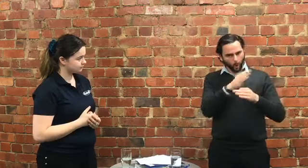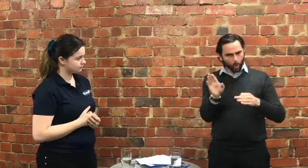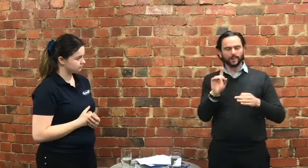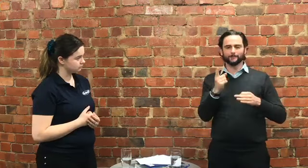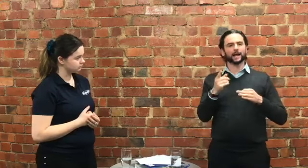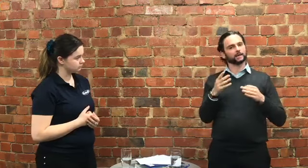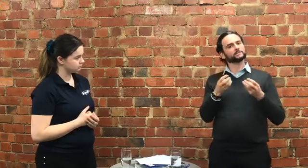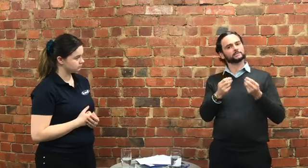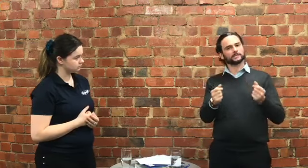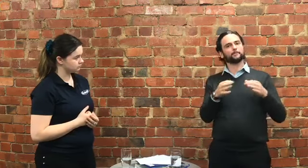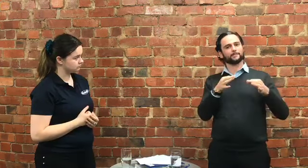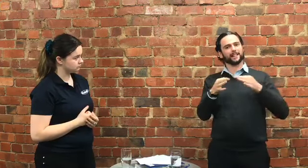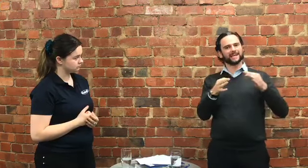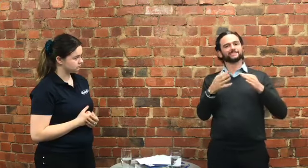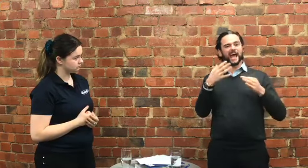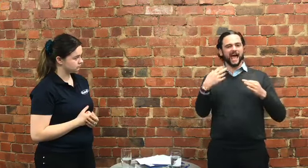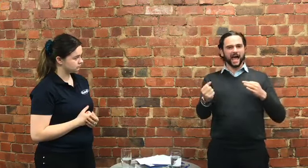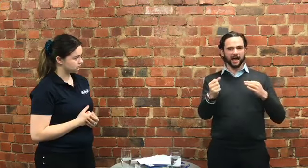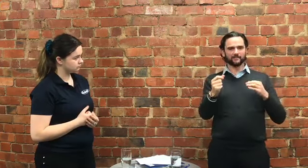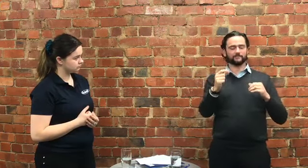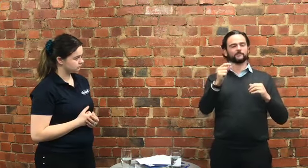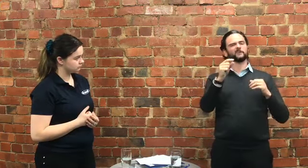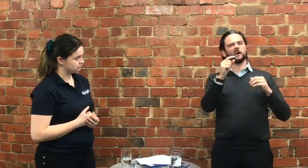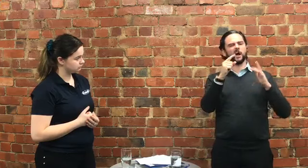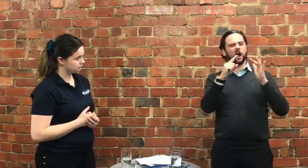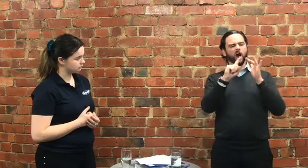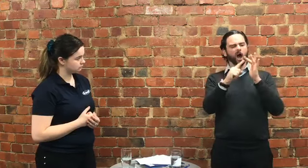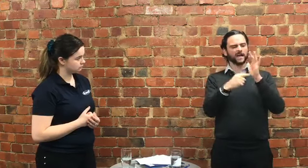In some plans, not all, but some plans,